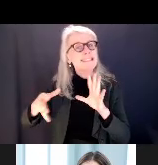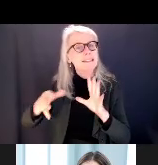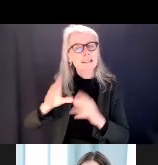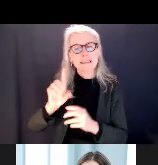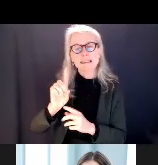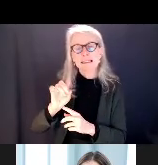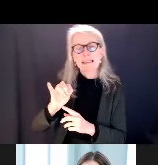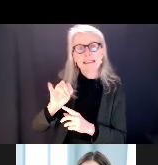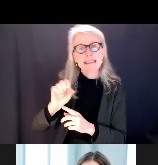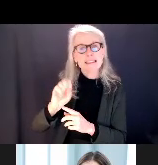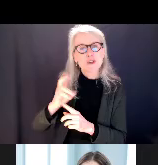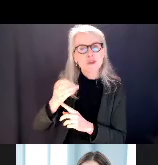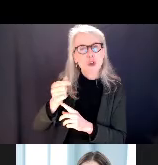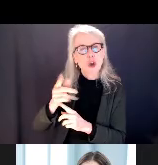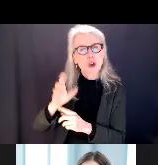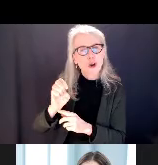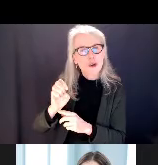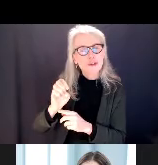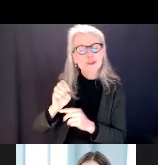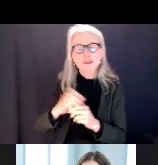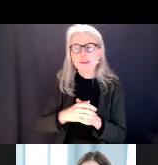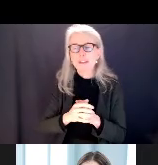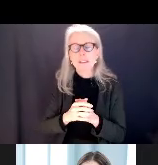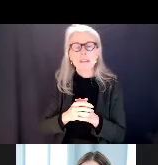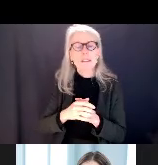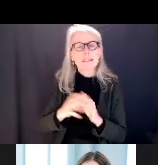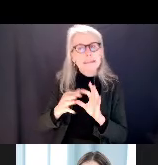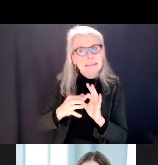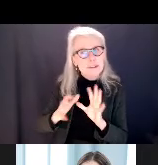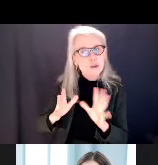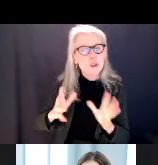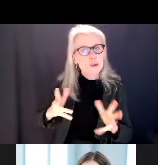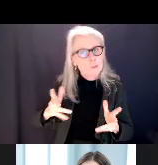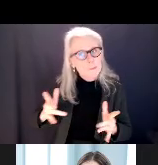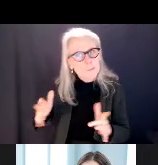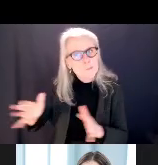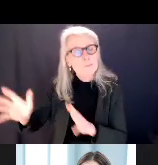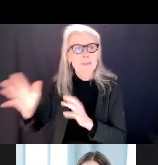with these kids. That they're just focusing on getting through a program to be able to discharge